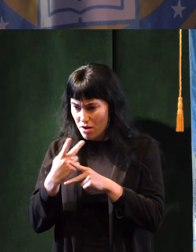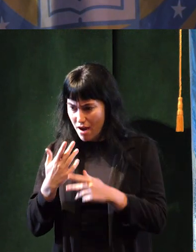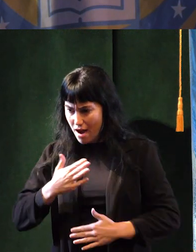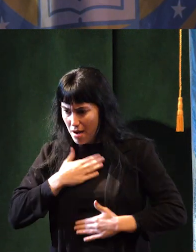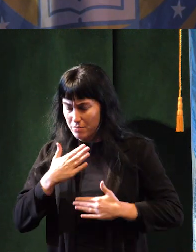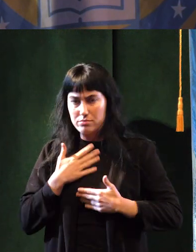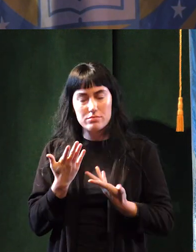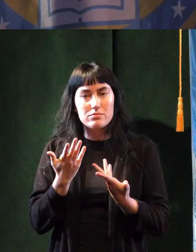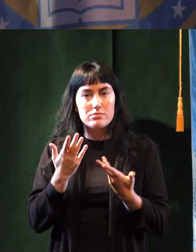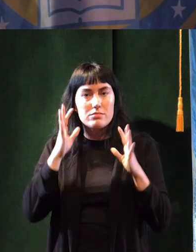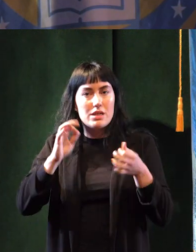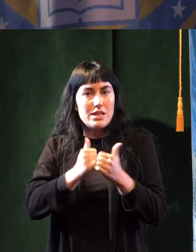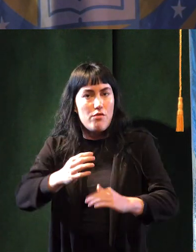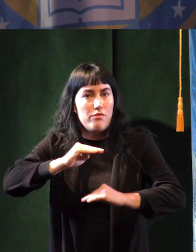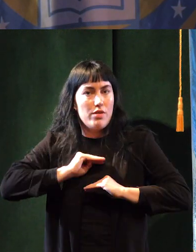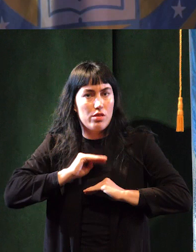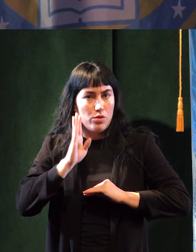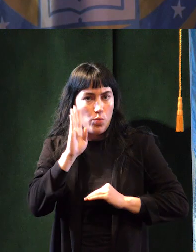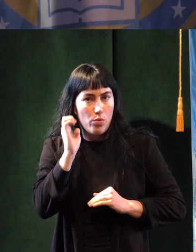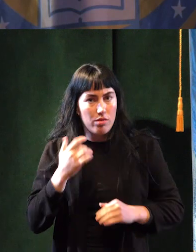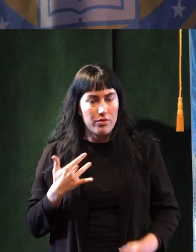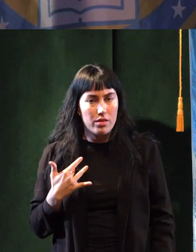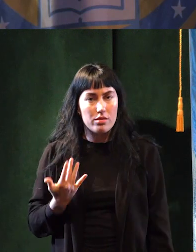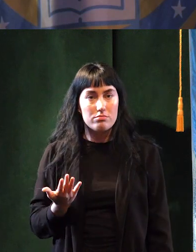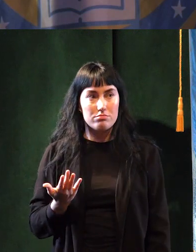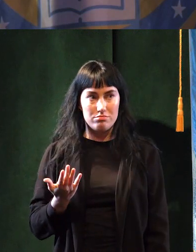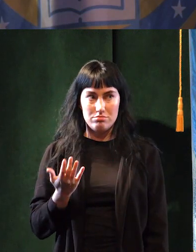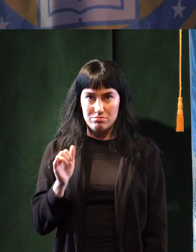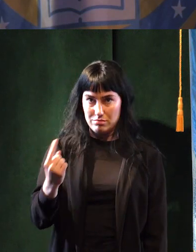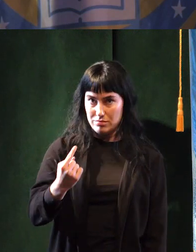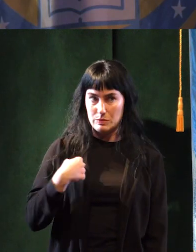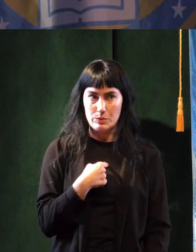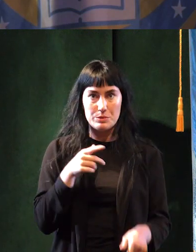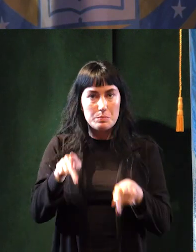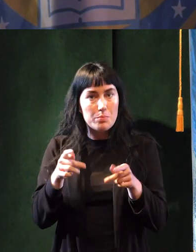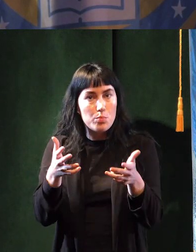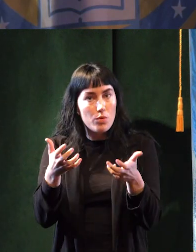them on your way to happiness determines how fulfilled you'll feel and isn't that